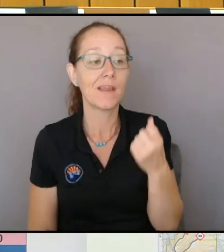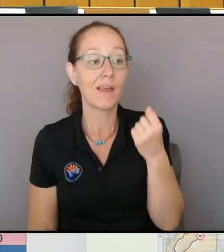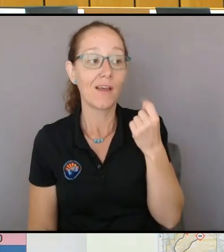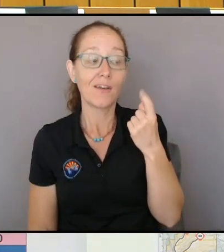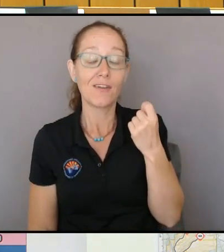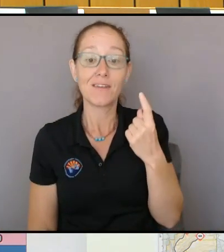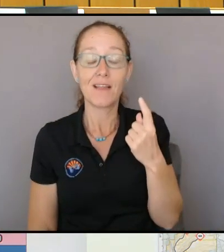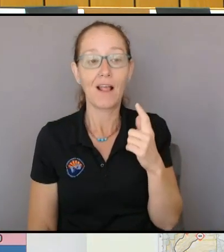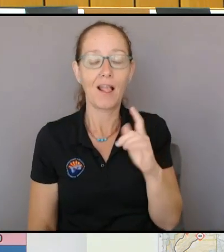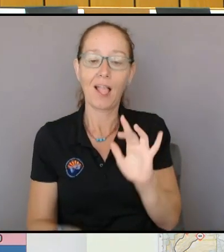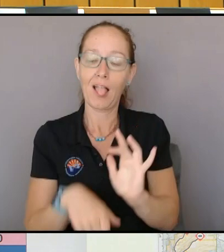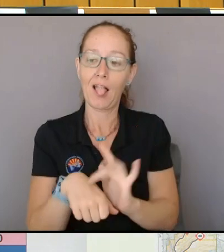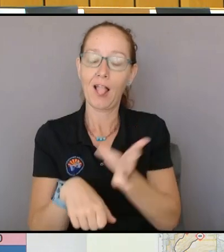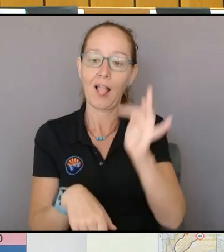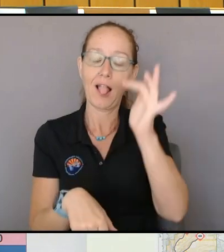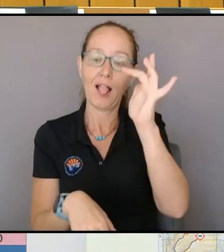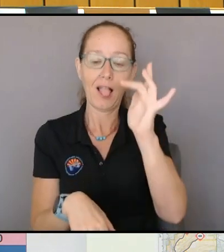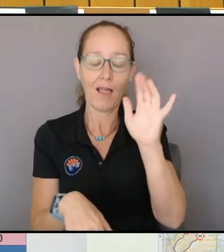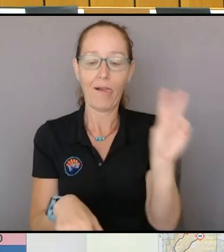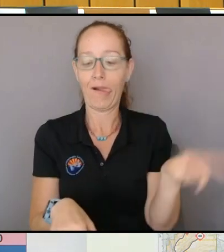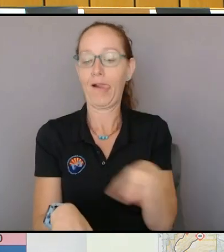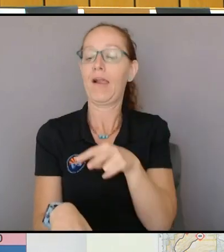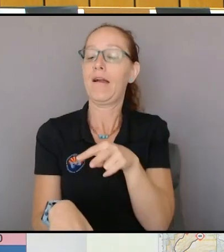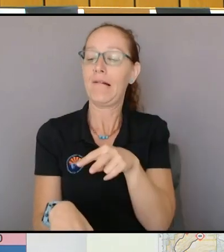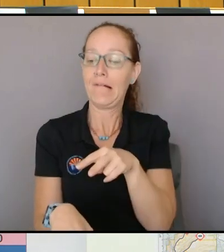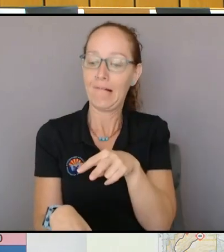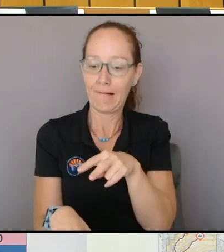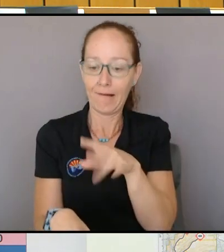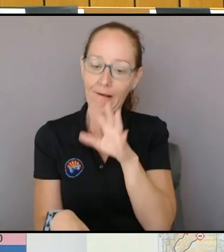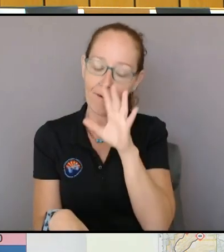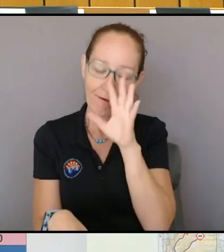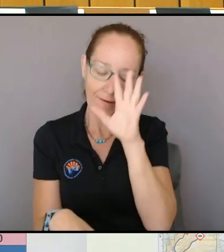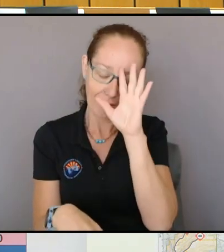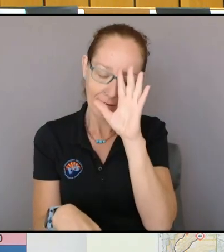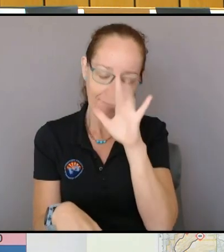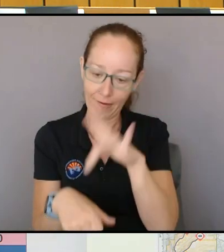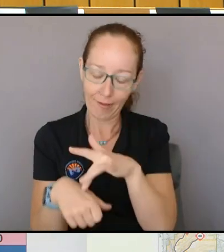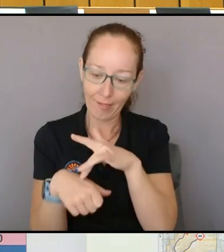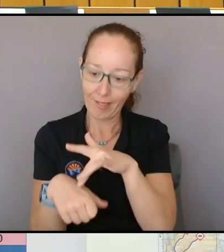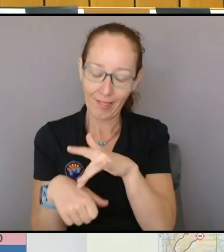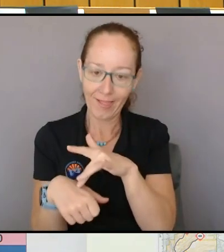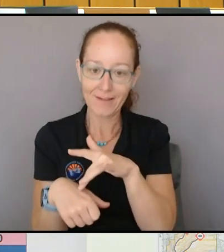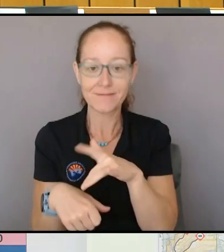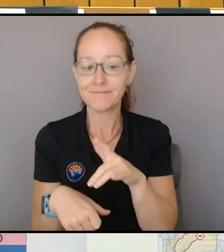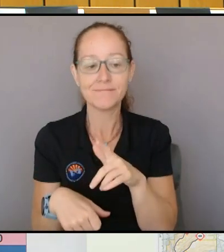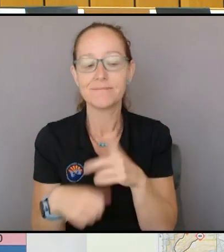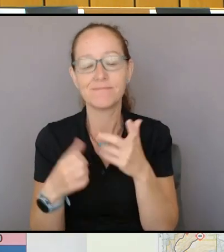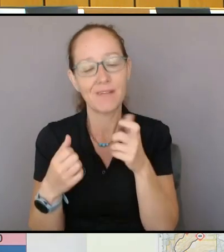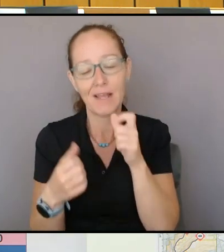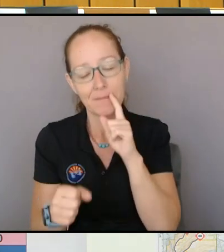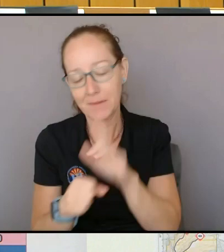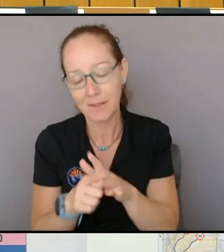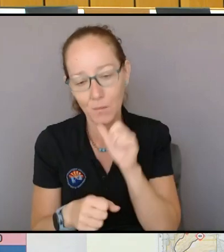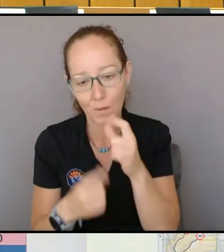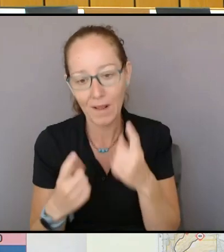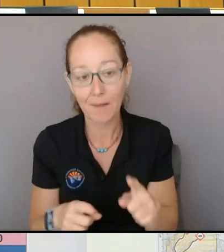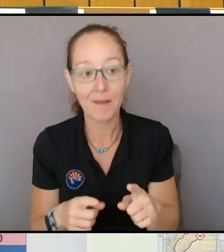don't want to see something happen here and then move over to deal with something that prevents us from